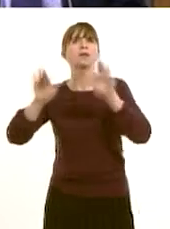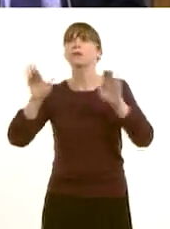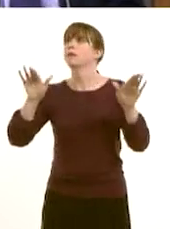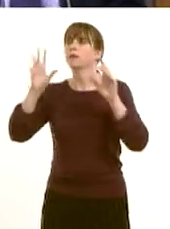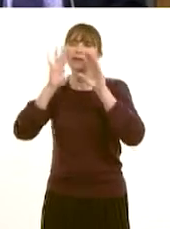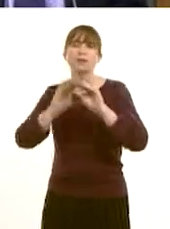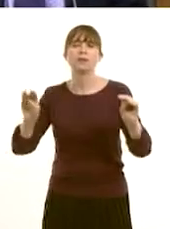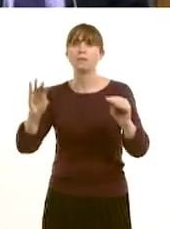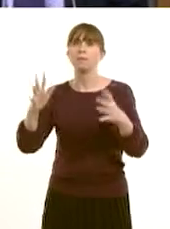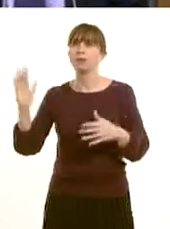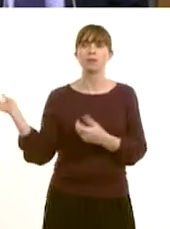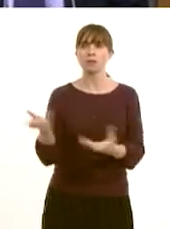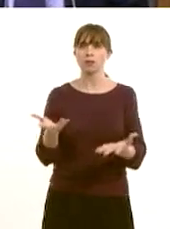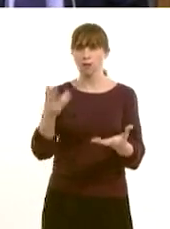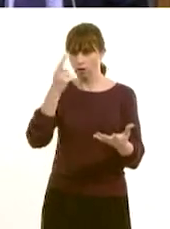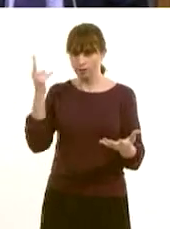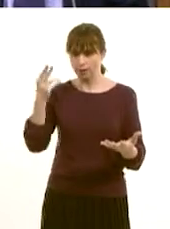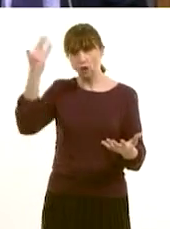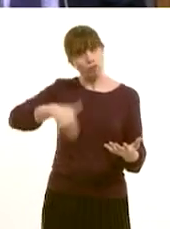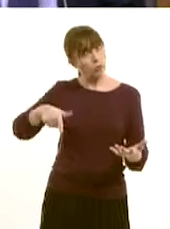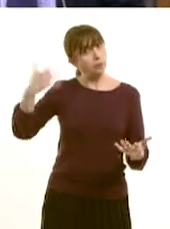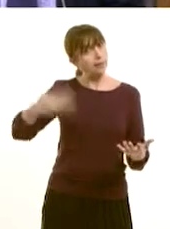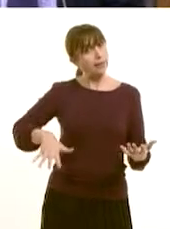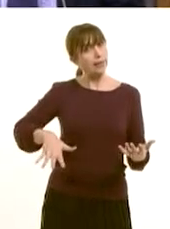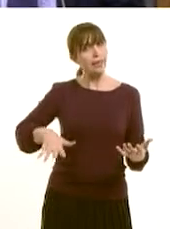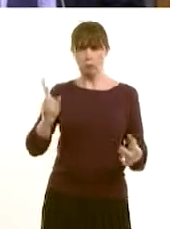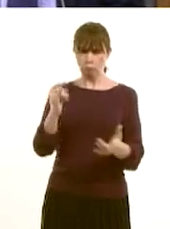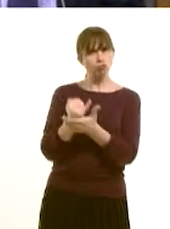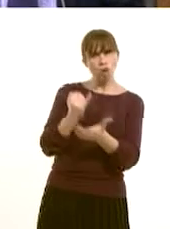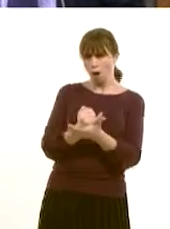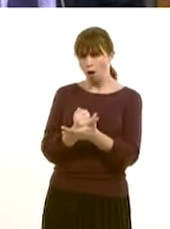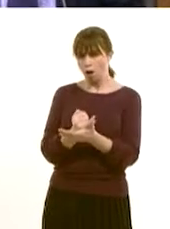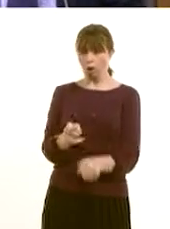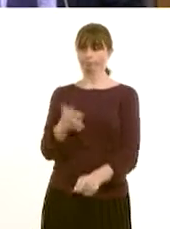who present at hospital whoíve had strokes are offered treatment as rapidly as possible,